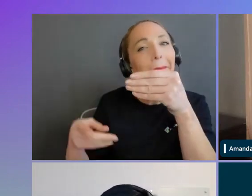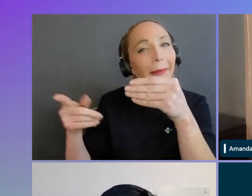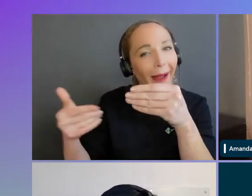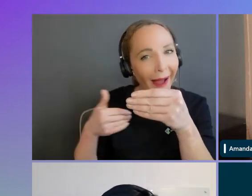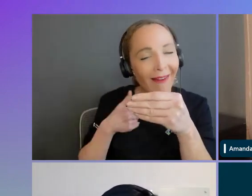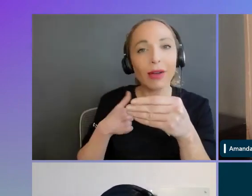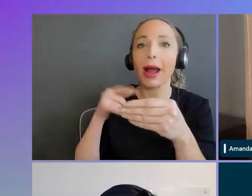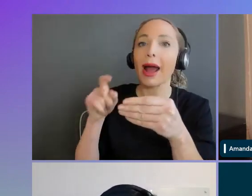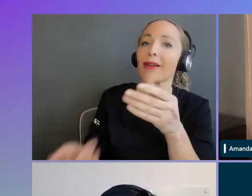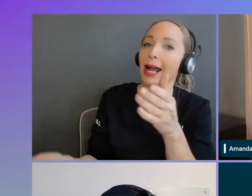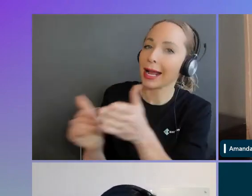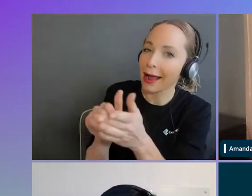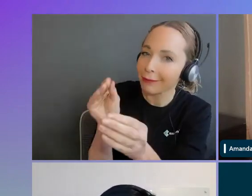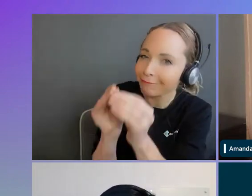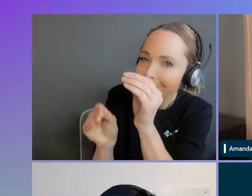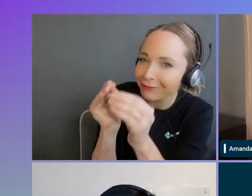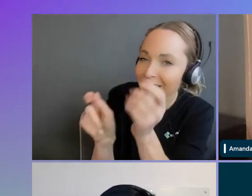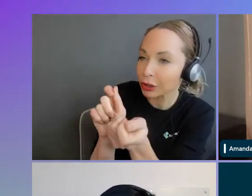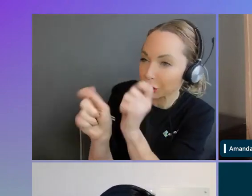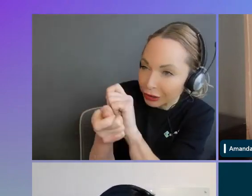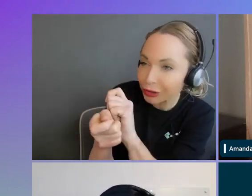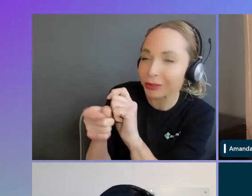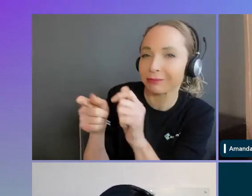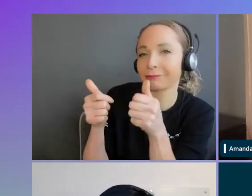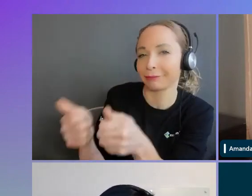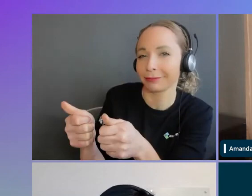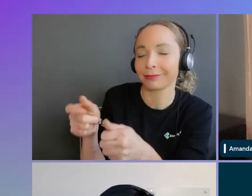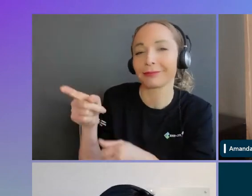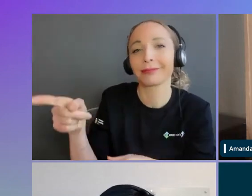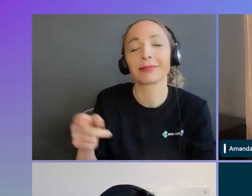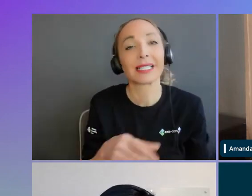components did require a little bit of rebuilding as well. Um,